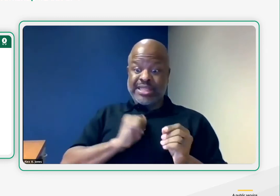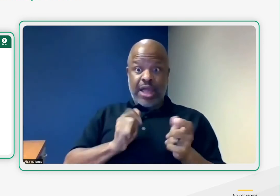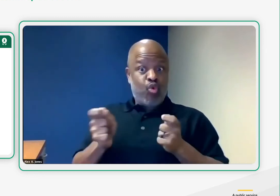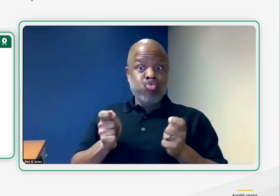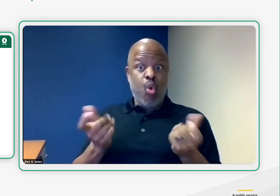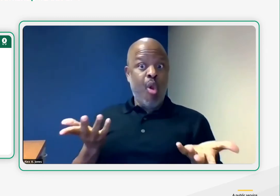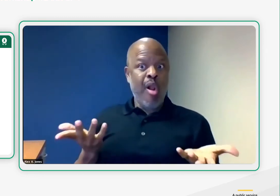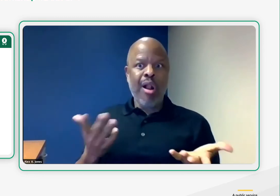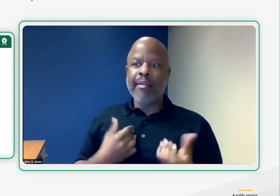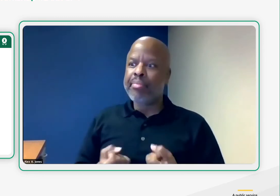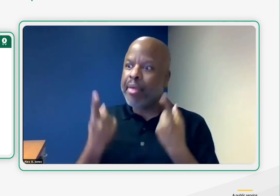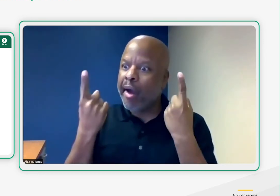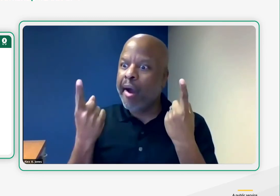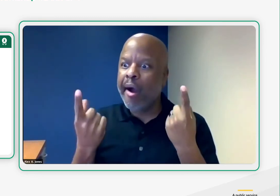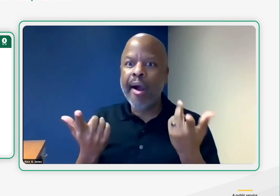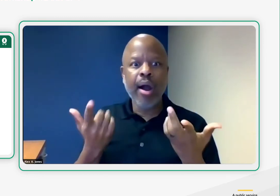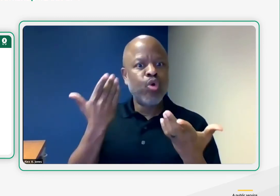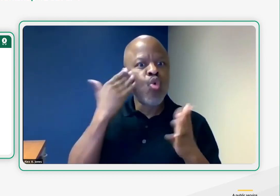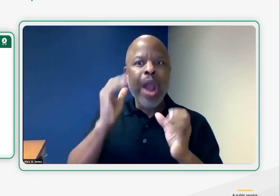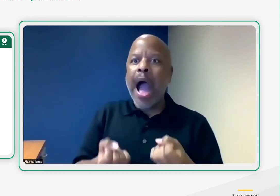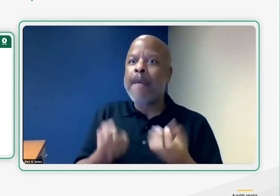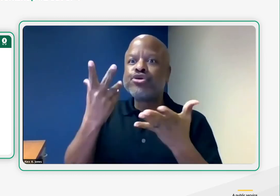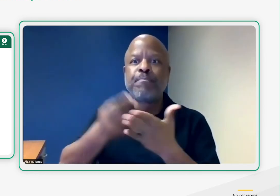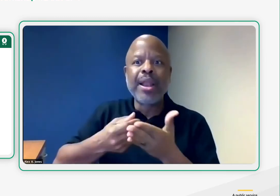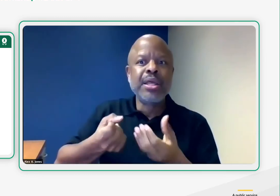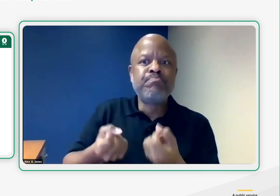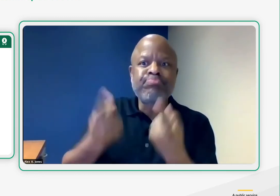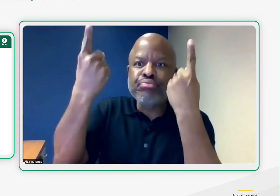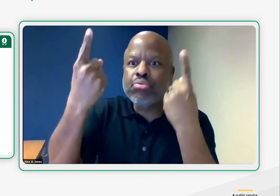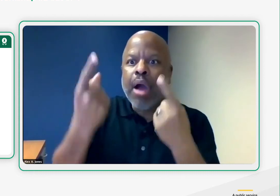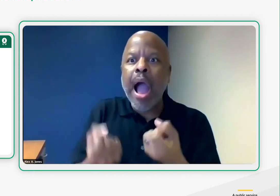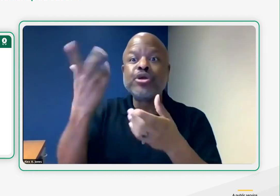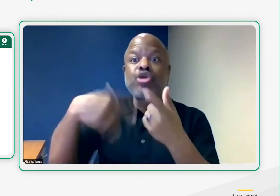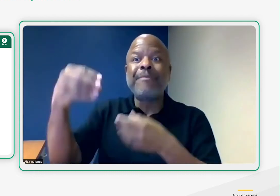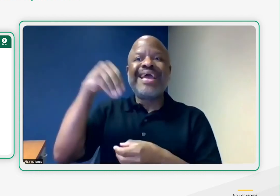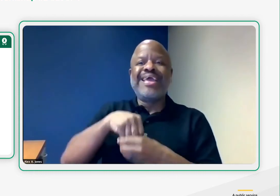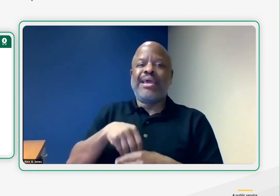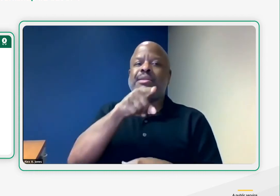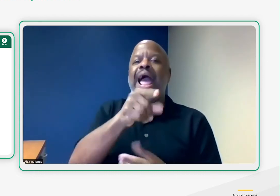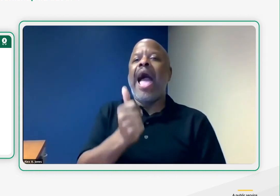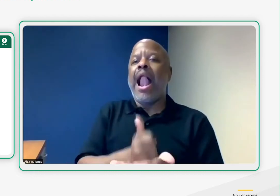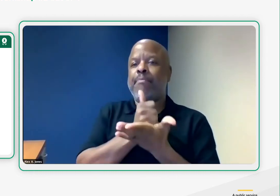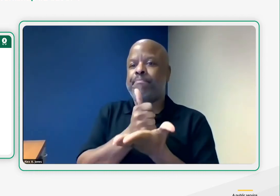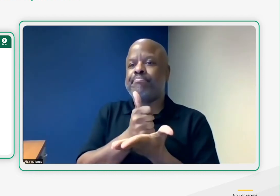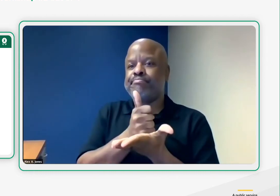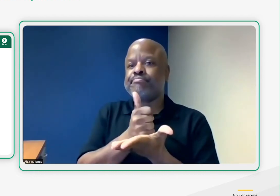have self control over the spending. We don't actually know how much is being spent. We just know the amount of money we have.